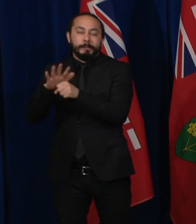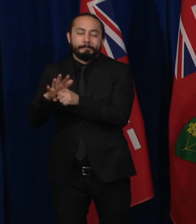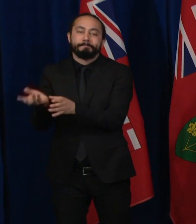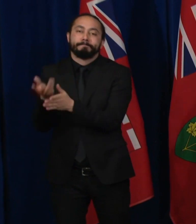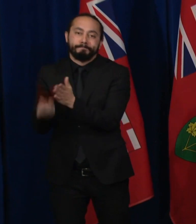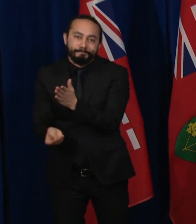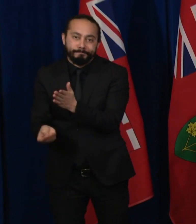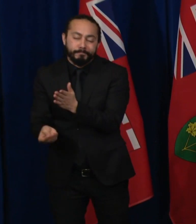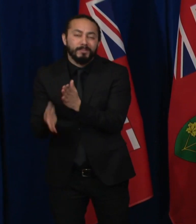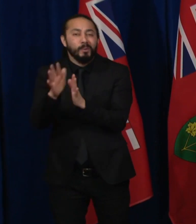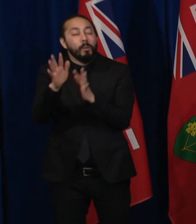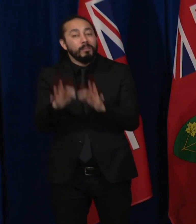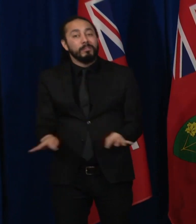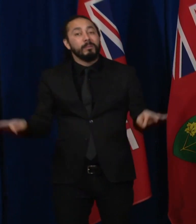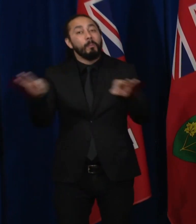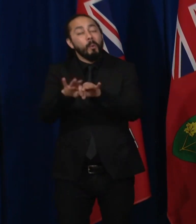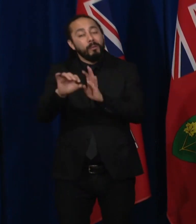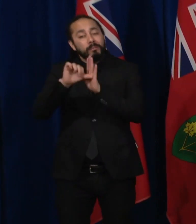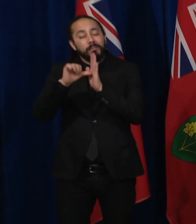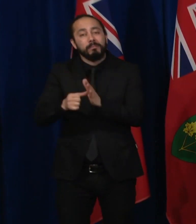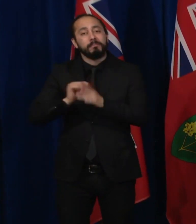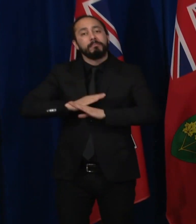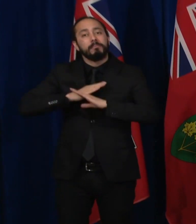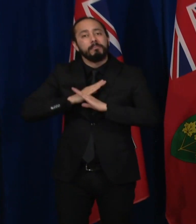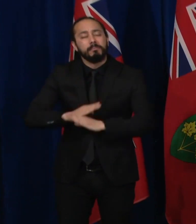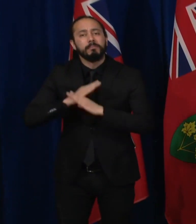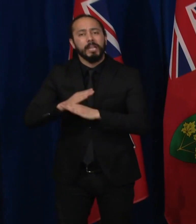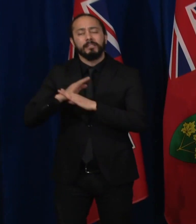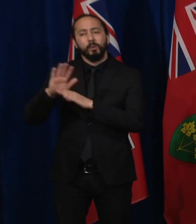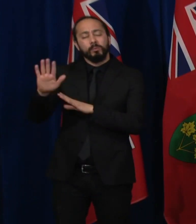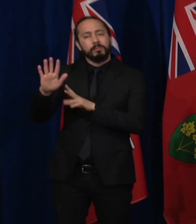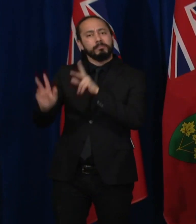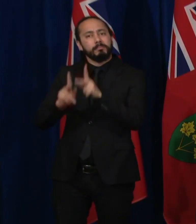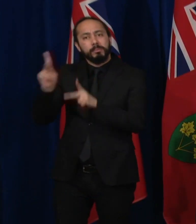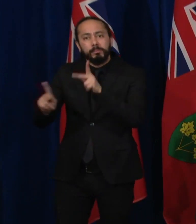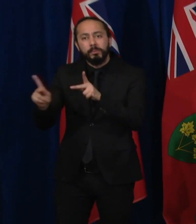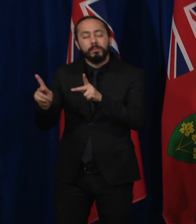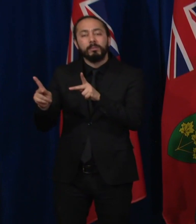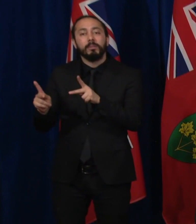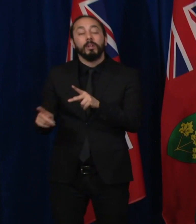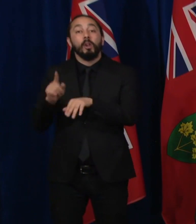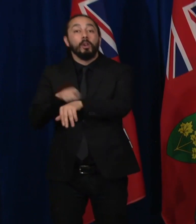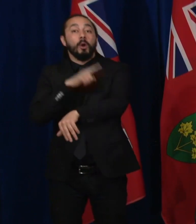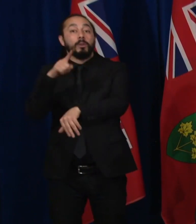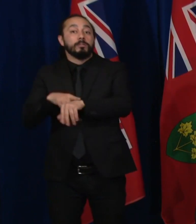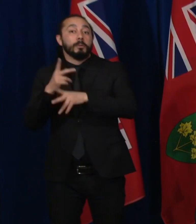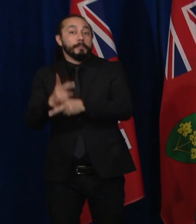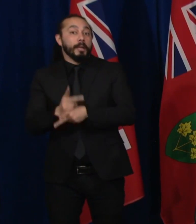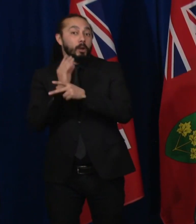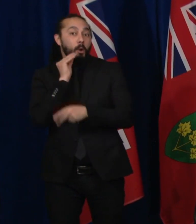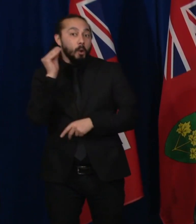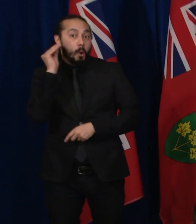populations in long-term care homes, in retirement